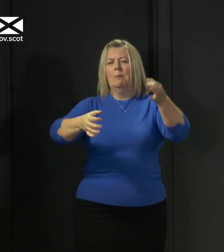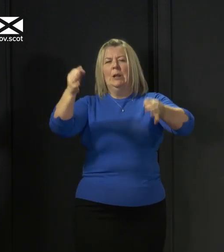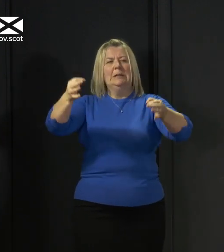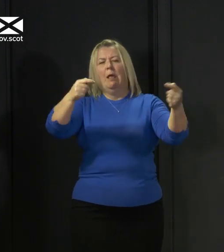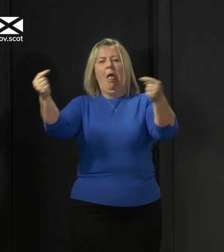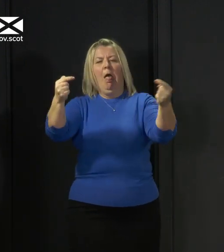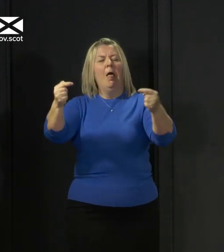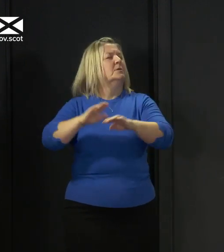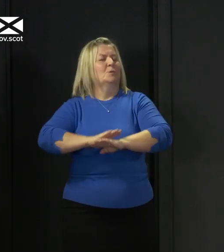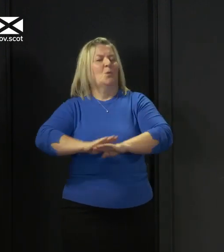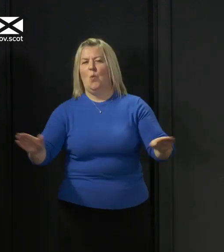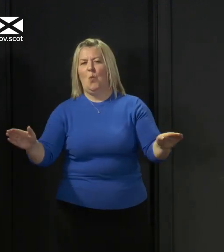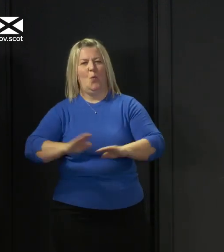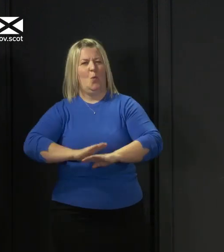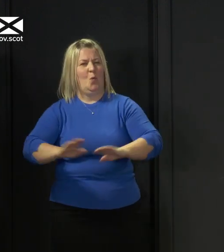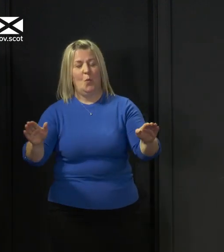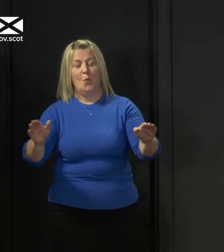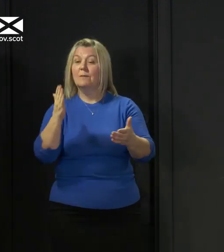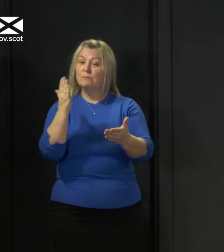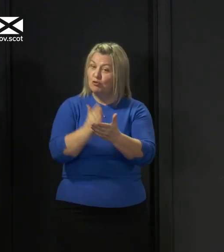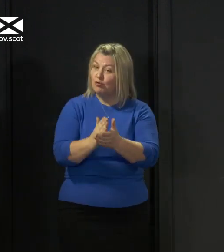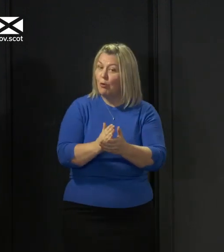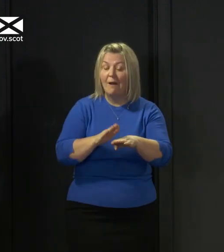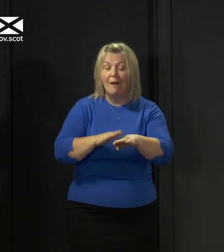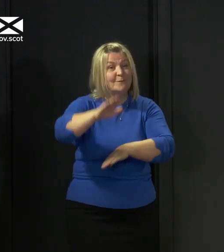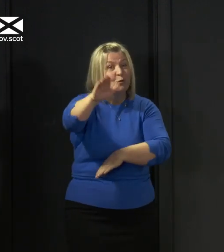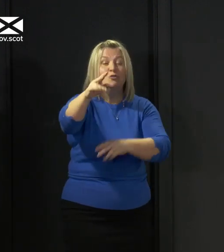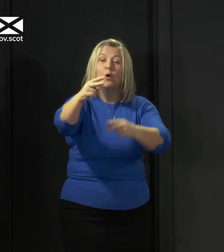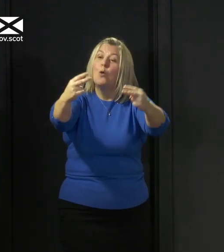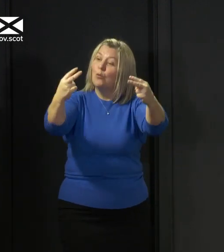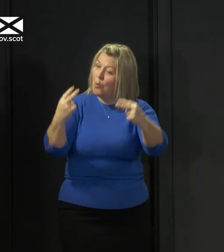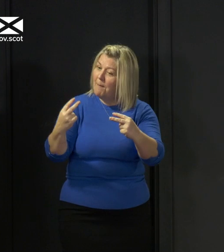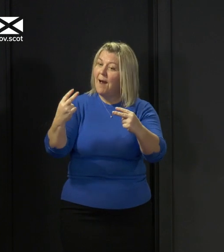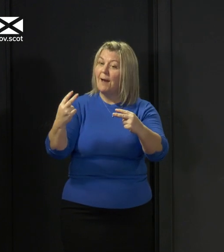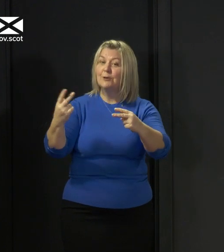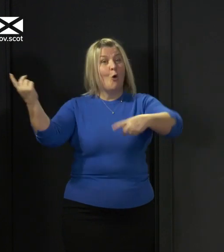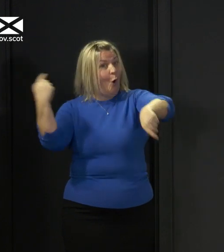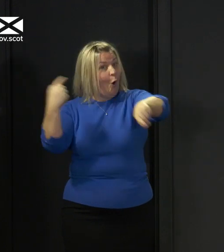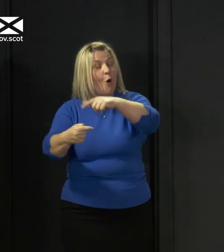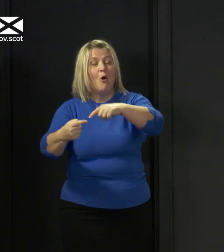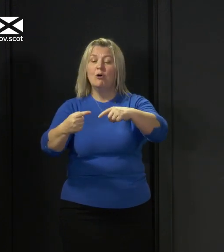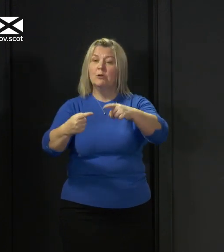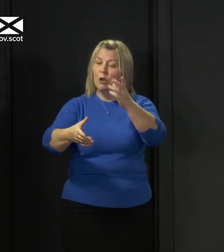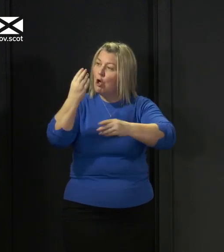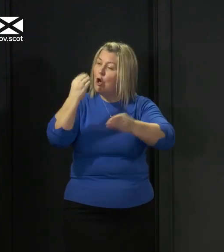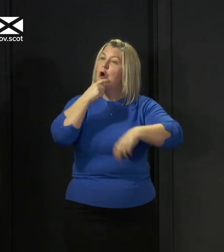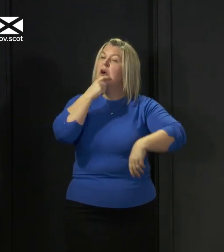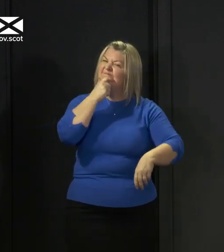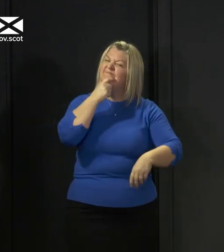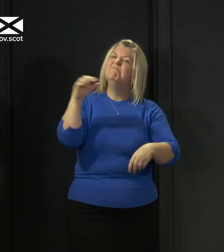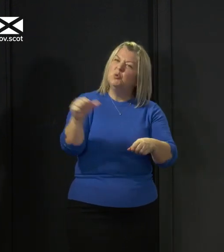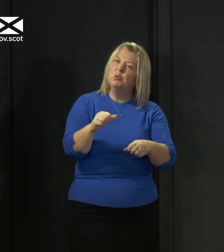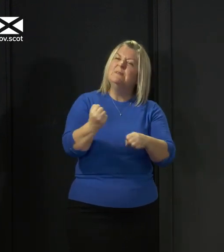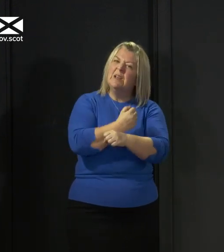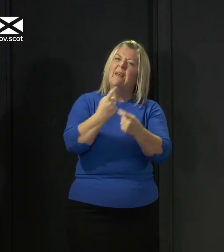hope plenty of time in future for us to look back all of us and learn lessons we will all have and will continue to meet mistakes in this that is in the nature